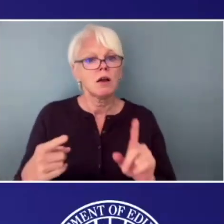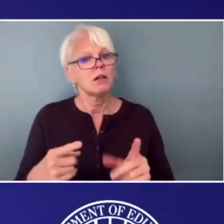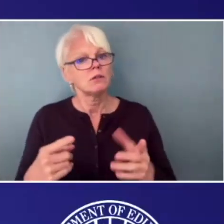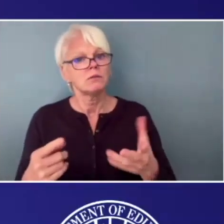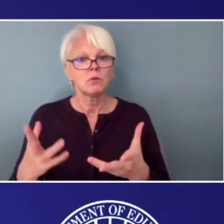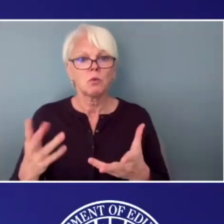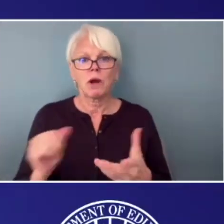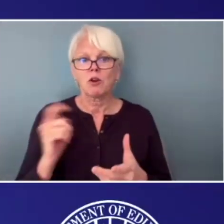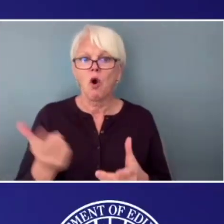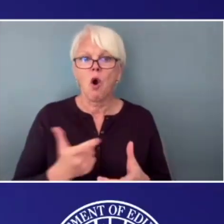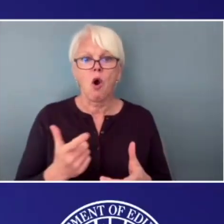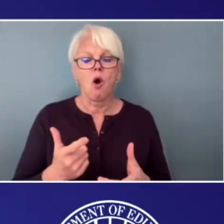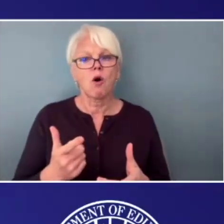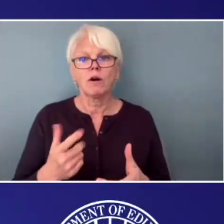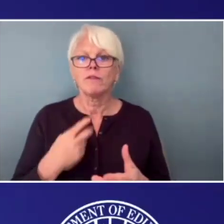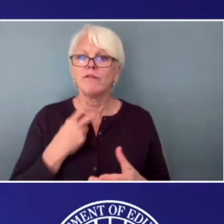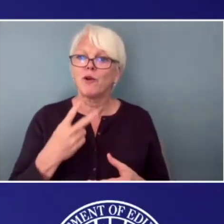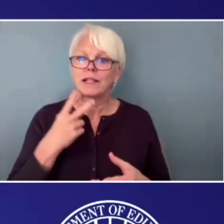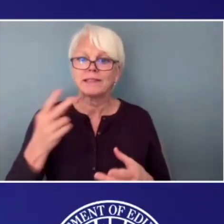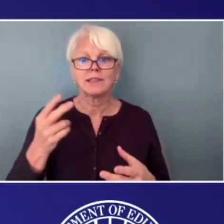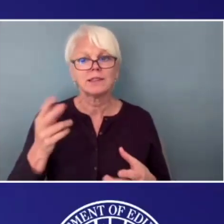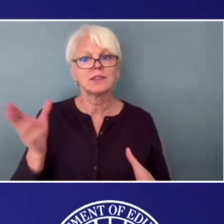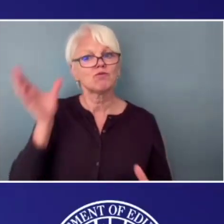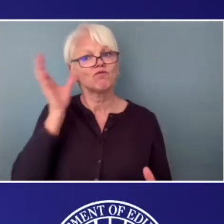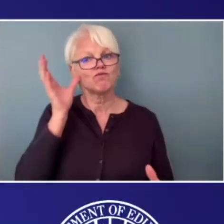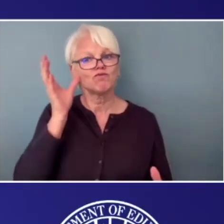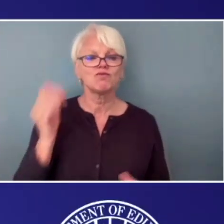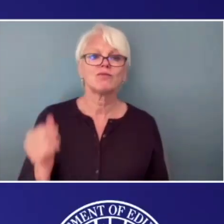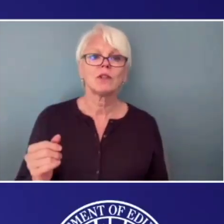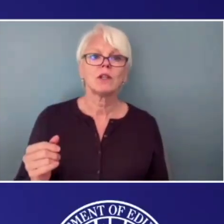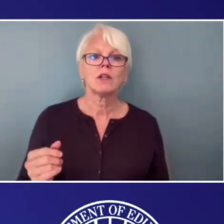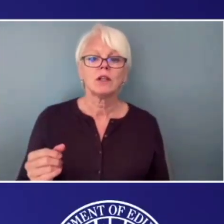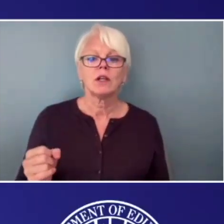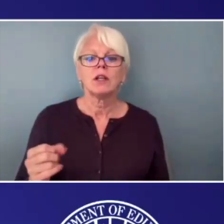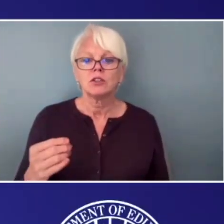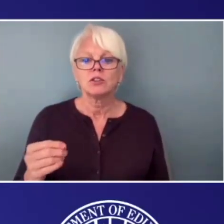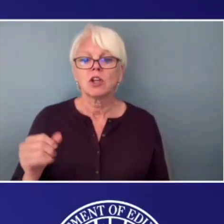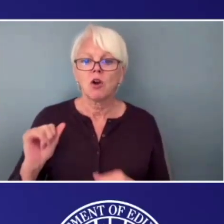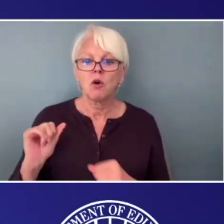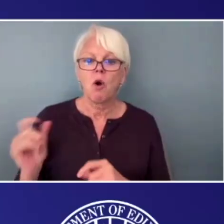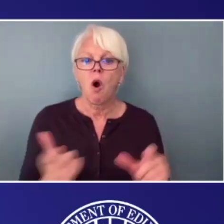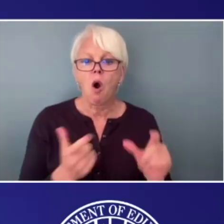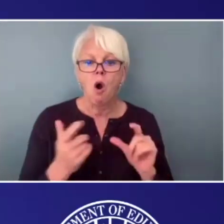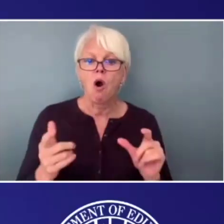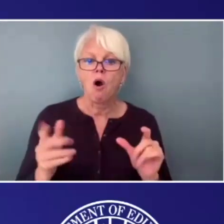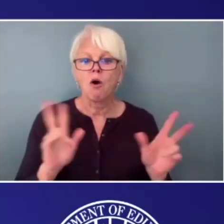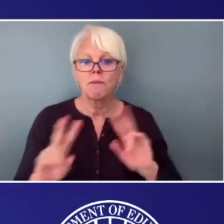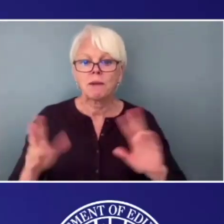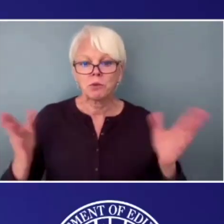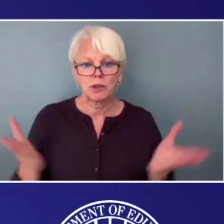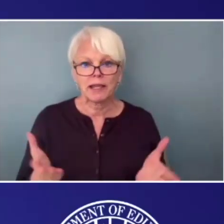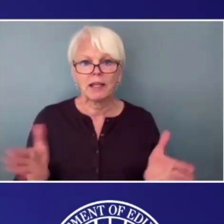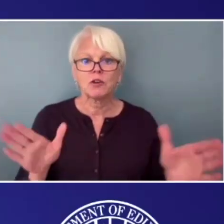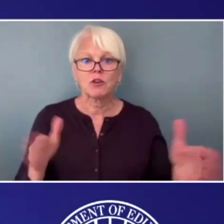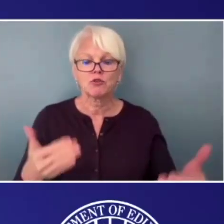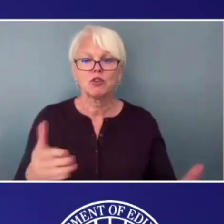Ideally, it is just better to make your voices heard when all the people that are in the room to listen and take note of that are here. So, thank you.